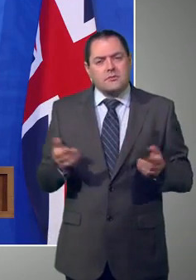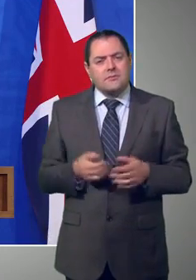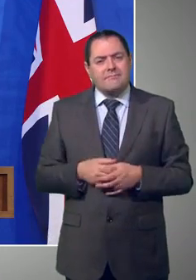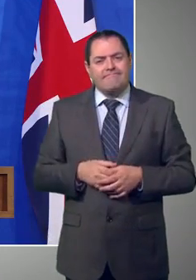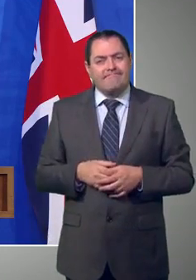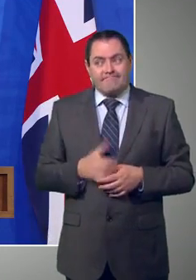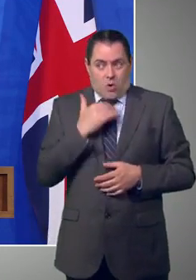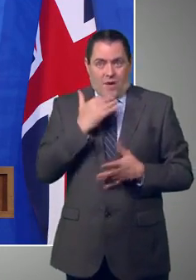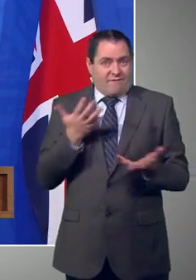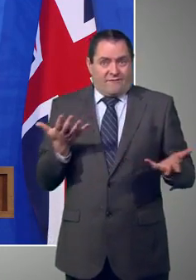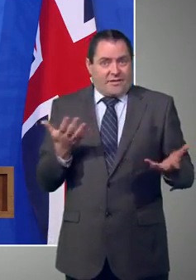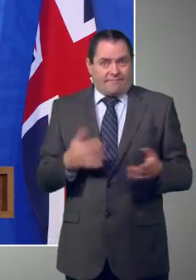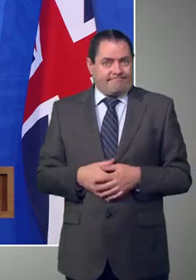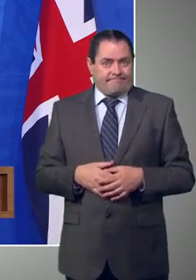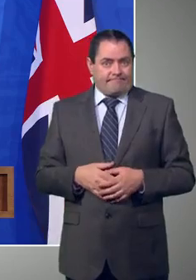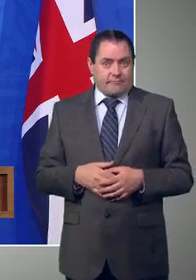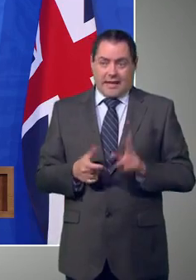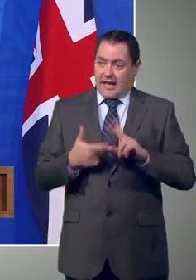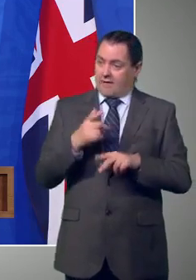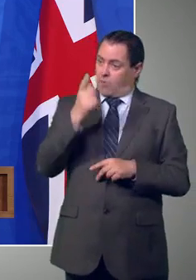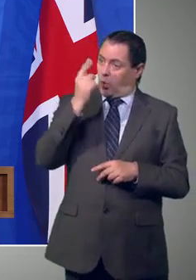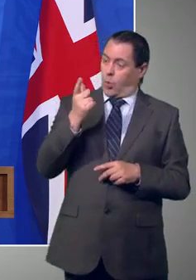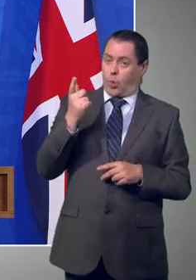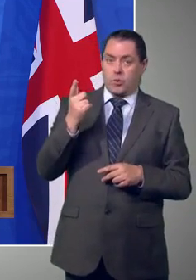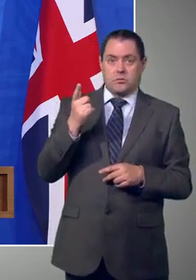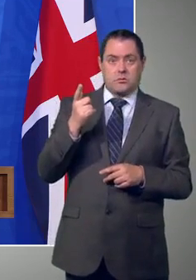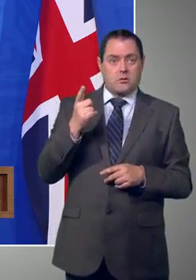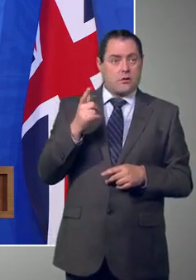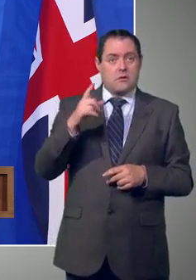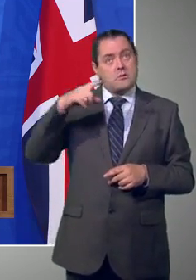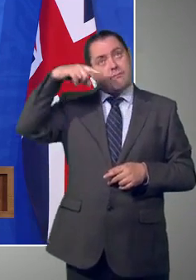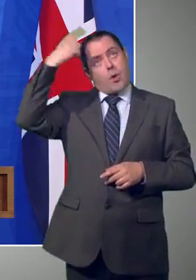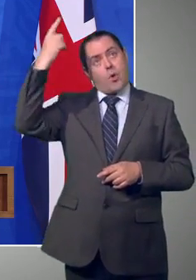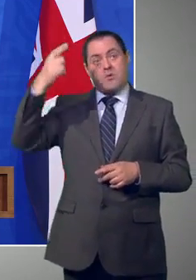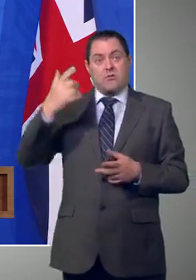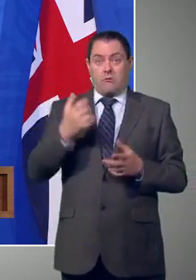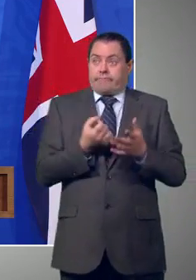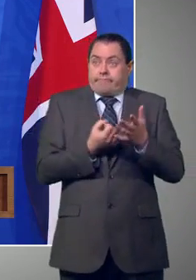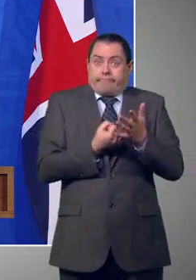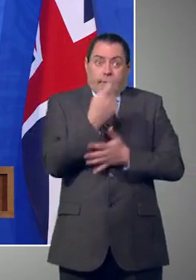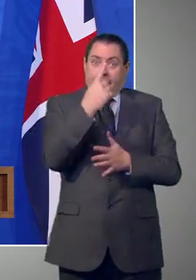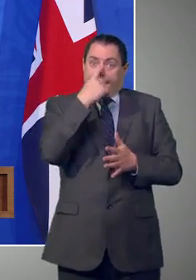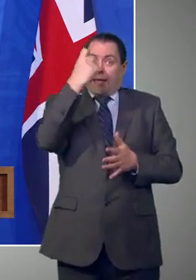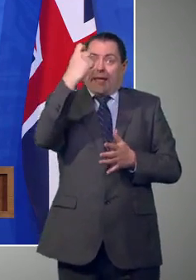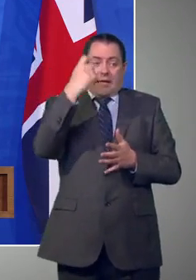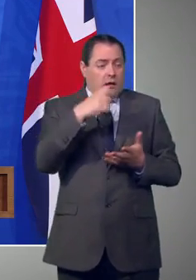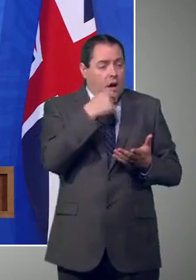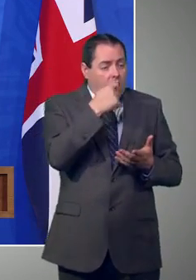would have been wonderful if we'd started this pandemic with a very large testing capacity.